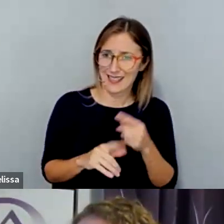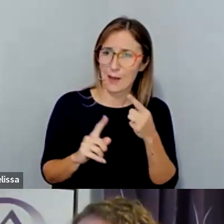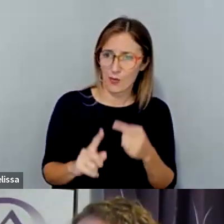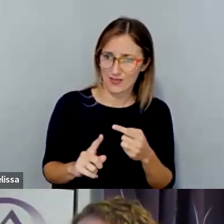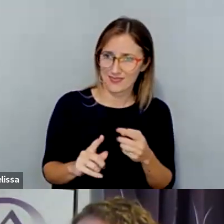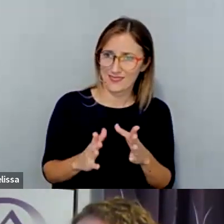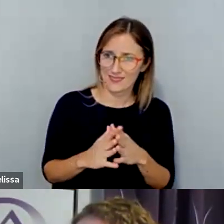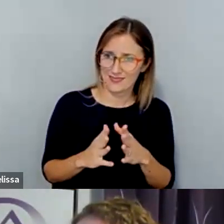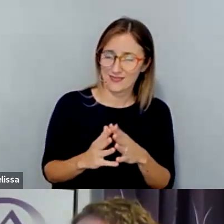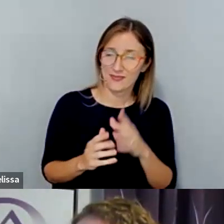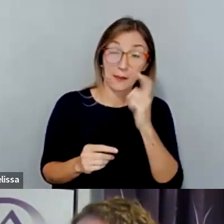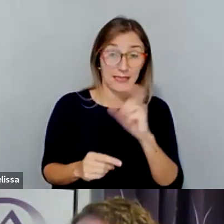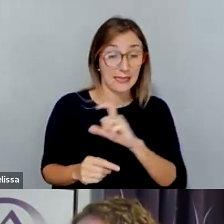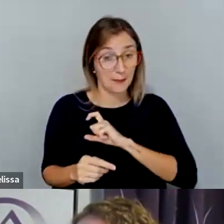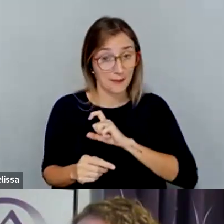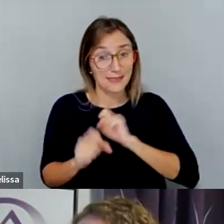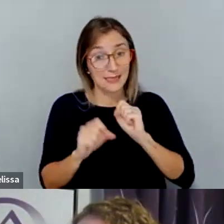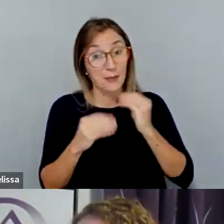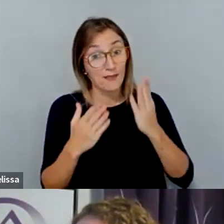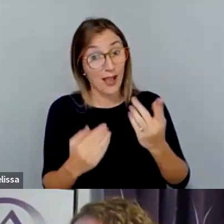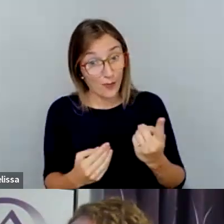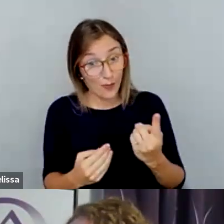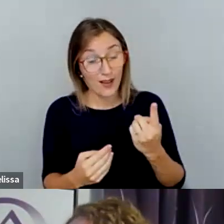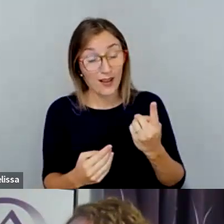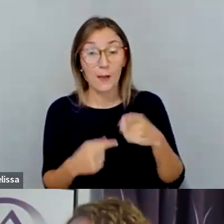especially with this intense situation, I think they should take what they